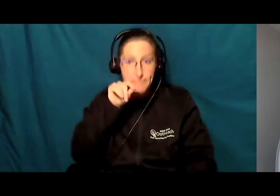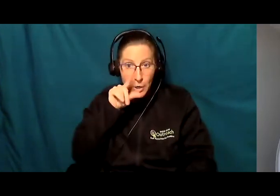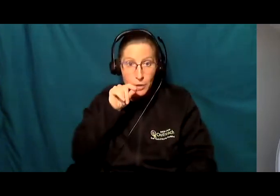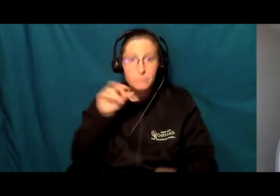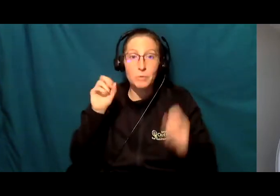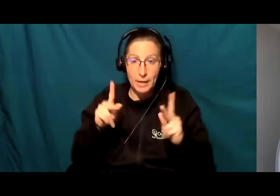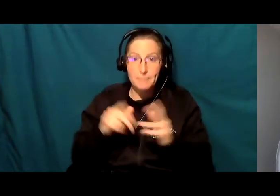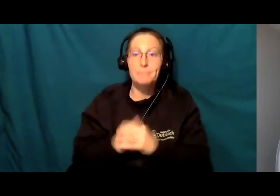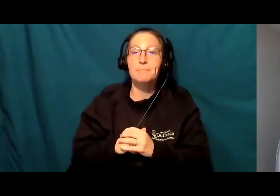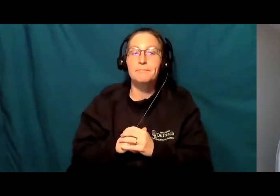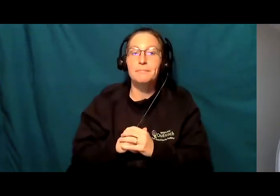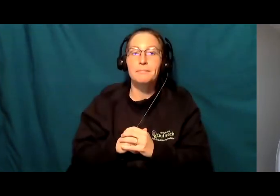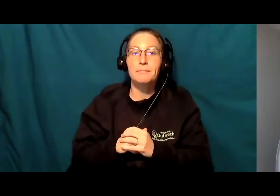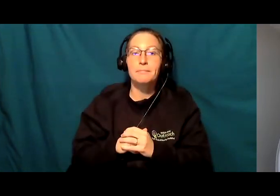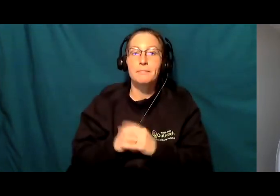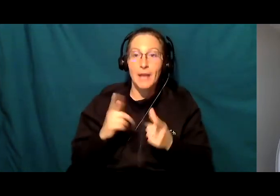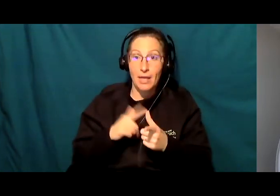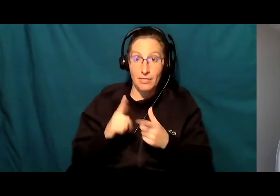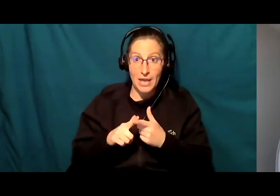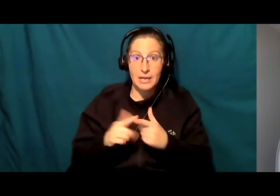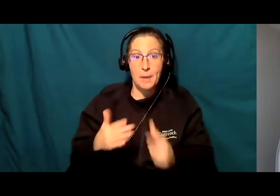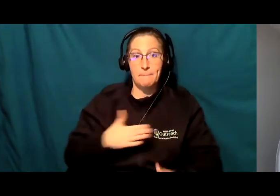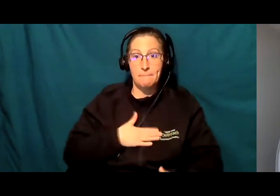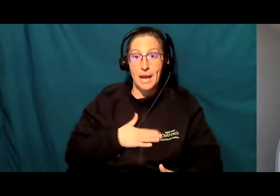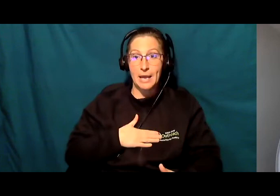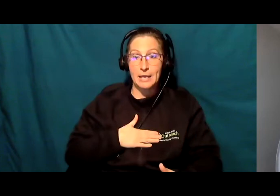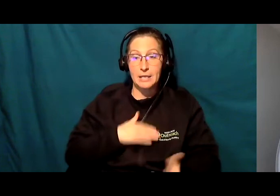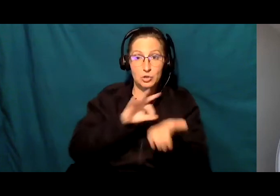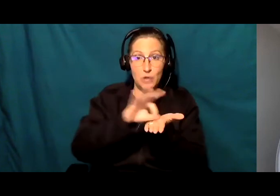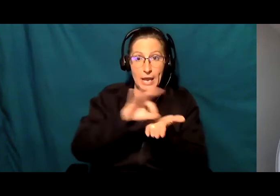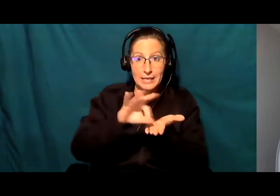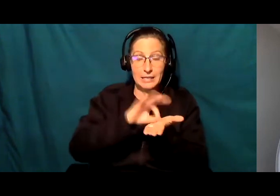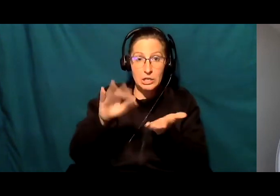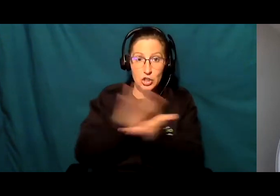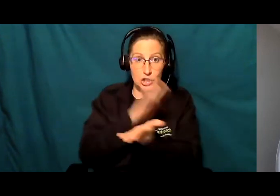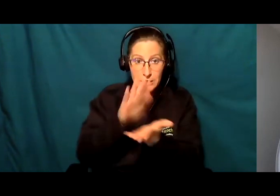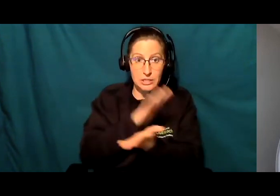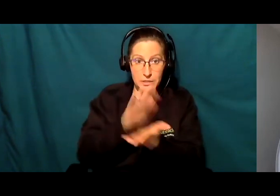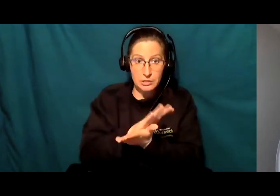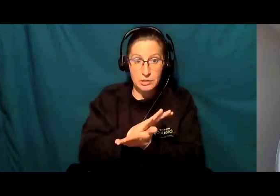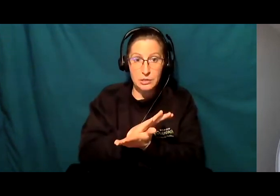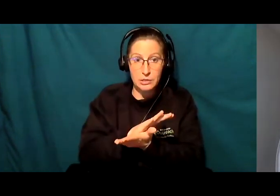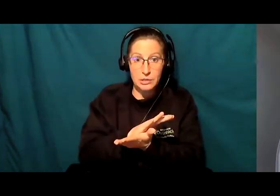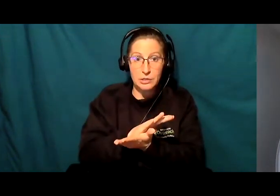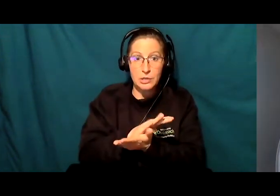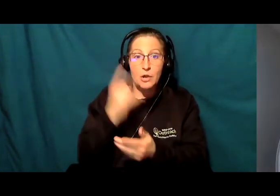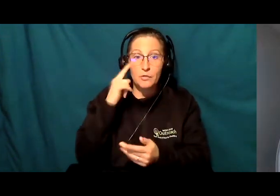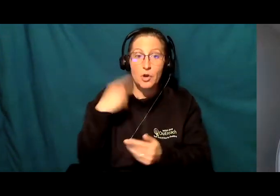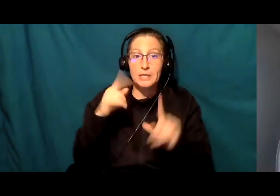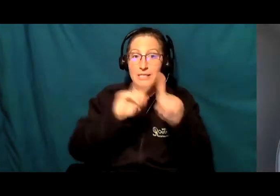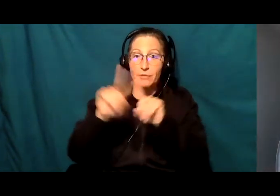I take out my tracking sheet for the words I'm going to work on.